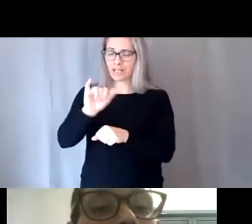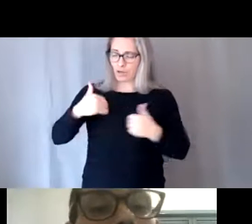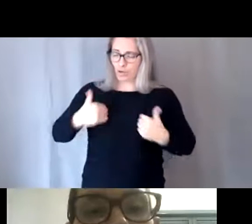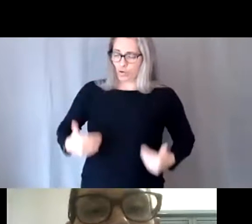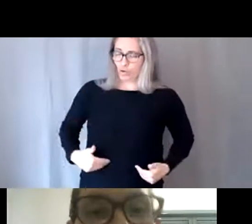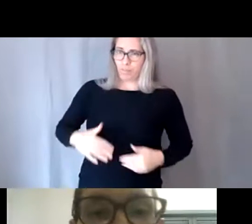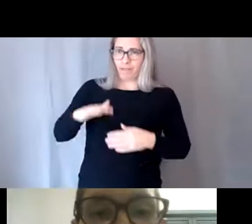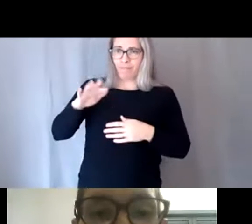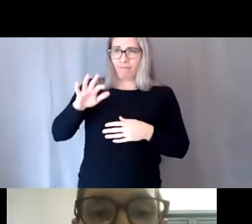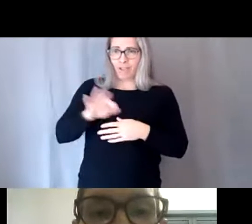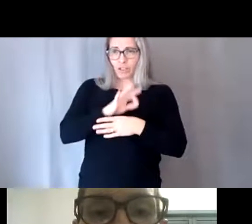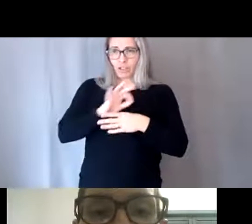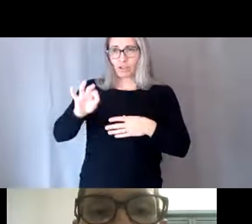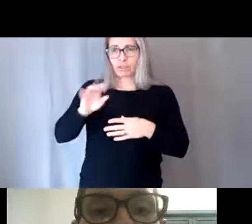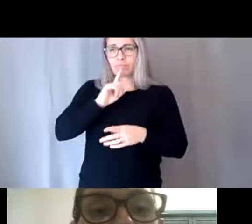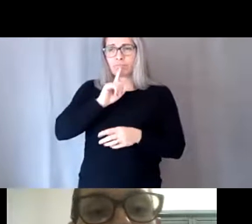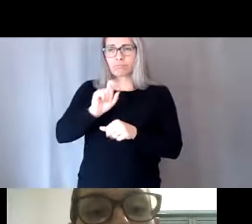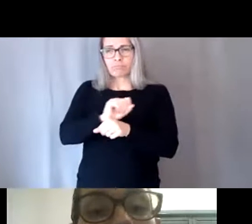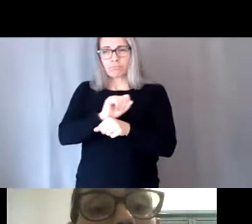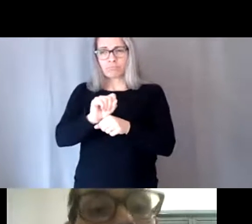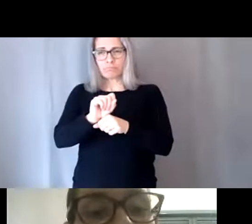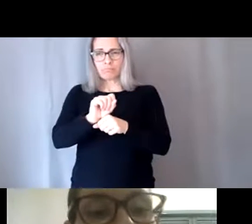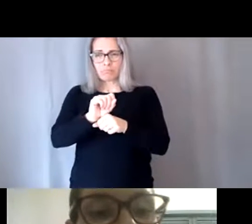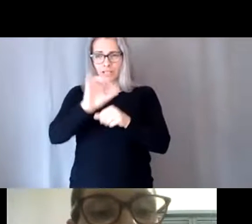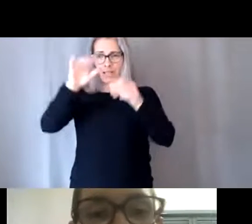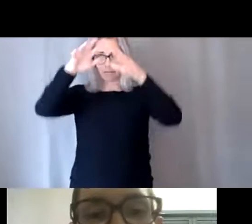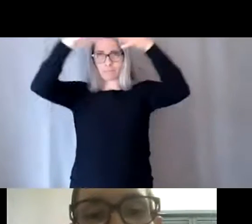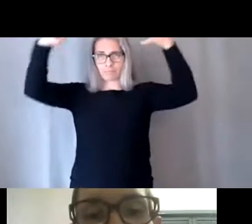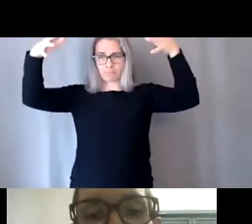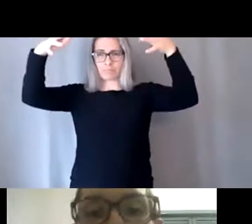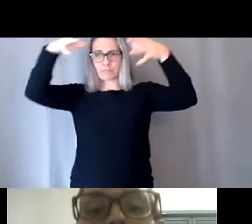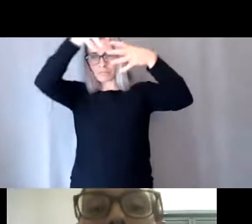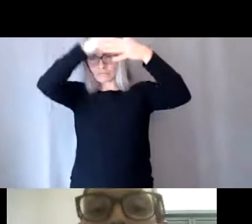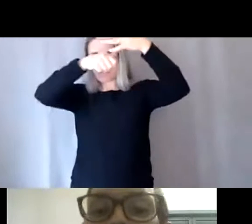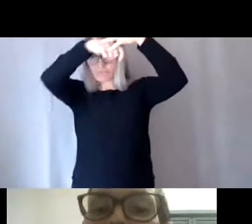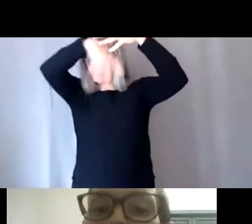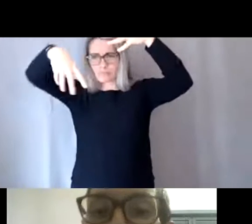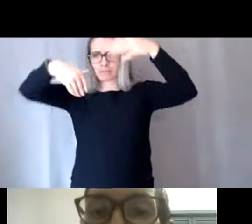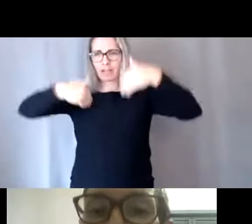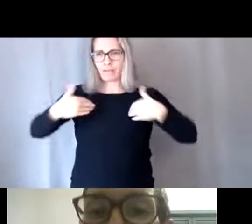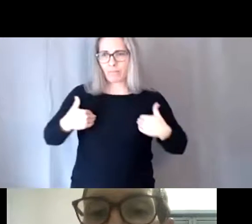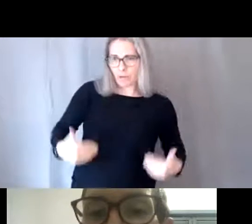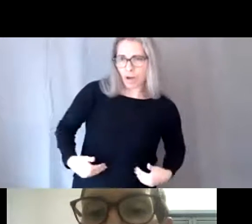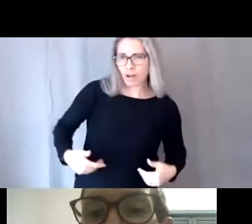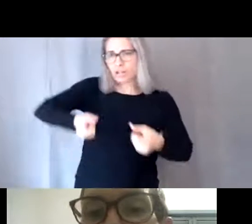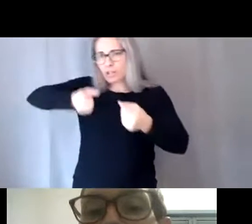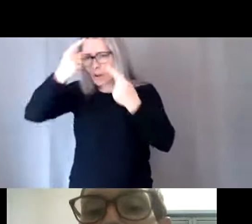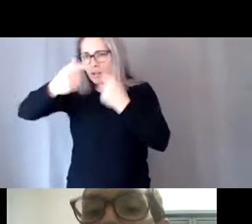are in contrast to the notion of functioning is the